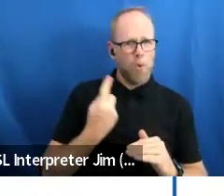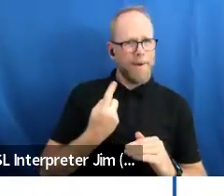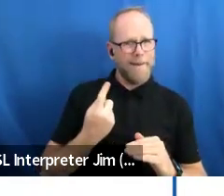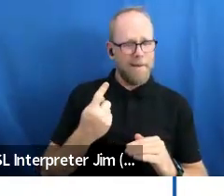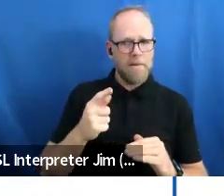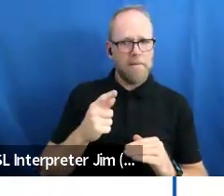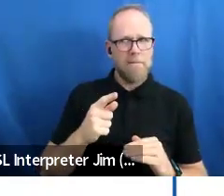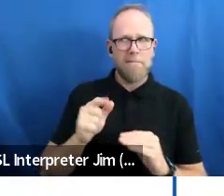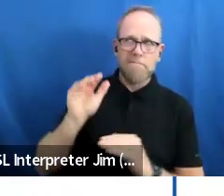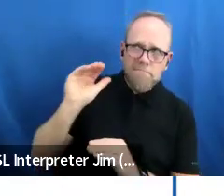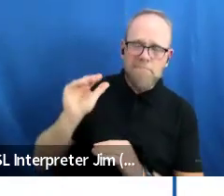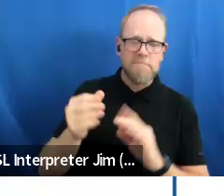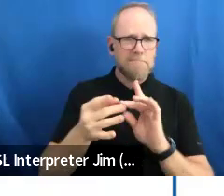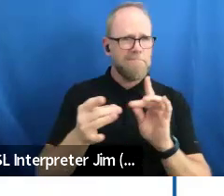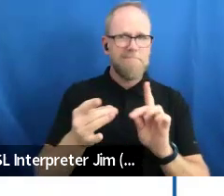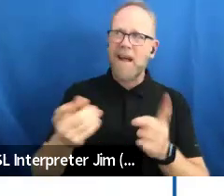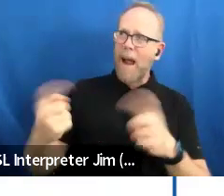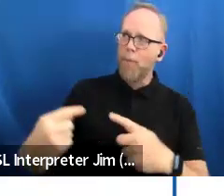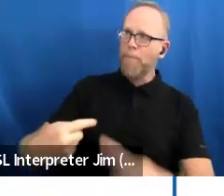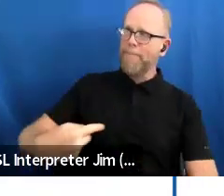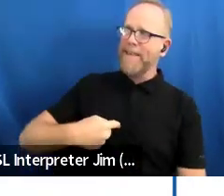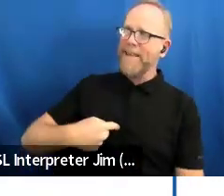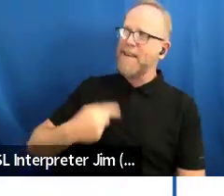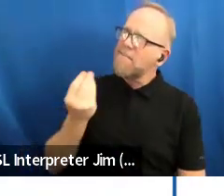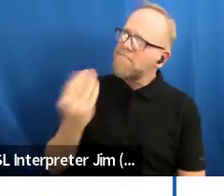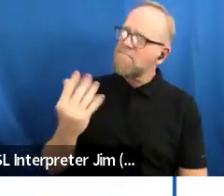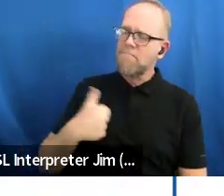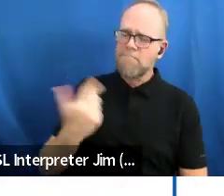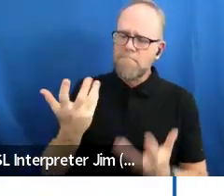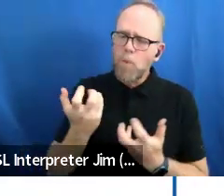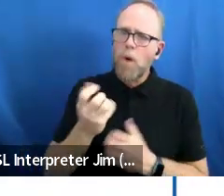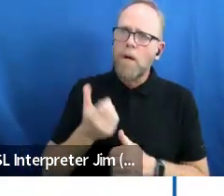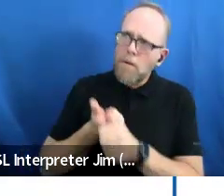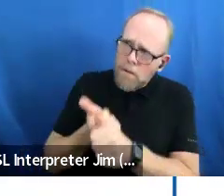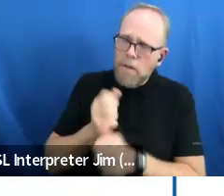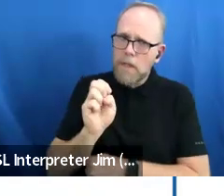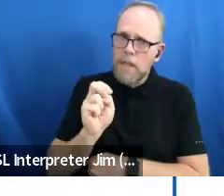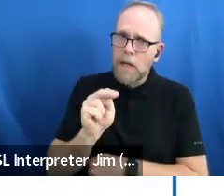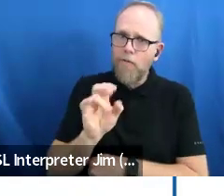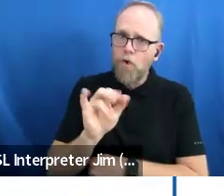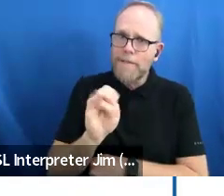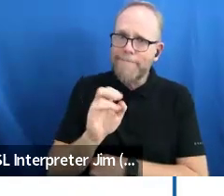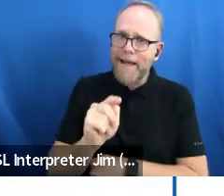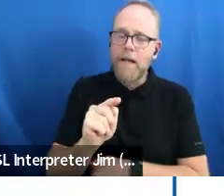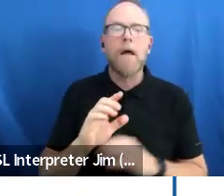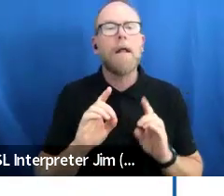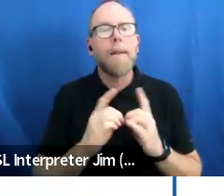say, this is happening to me. I want enforcement. And the Department of Justice can't possibly enforce all of the things